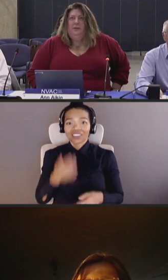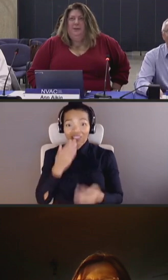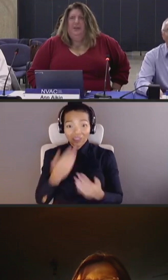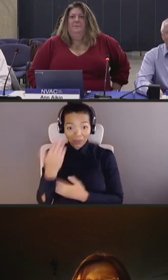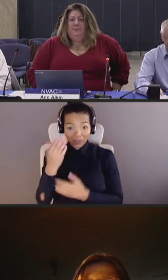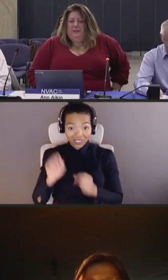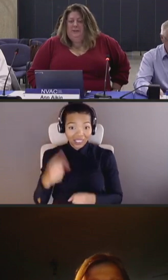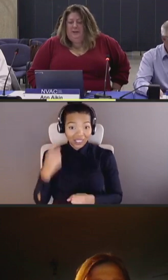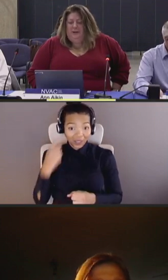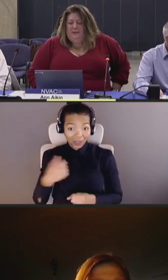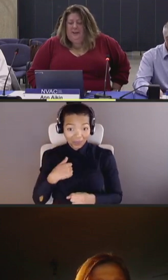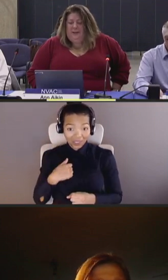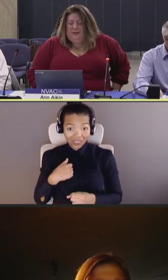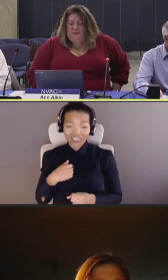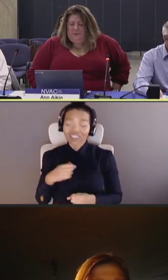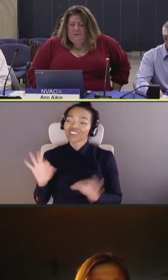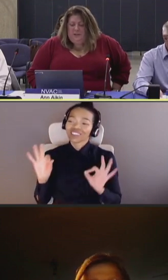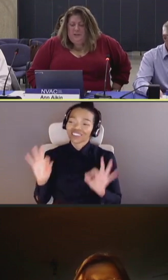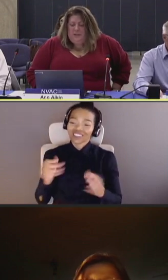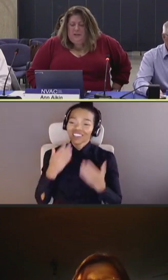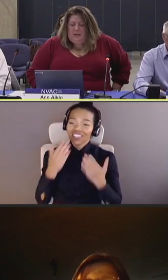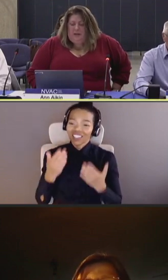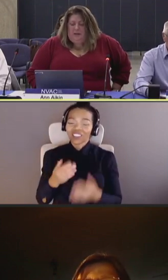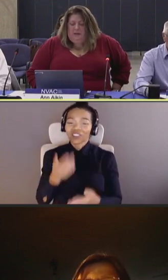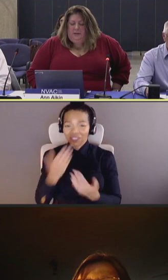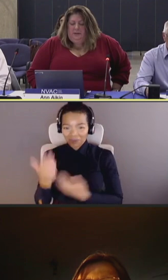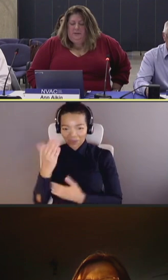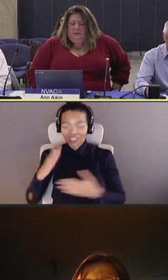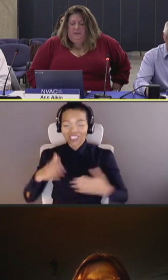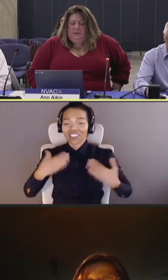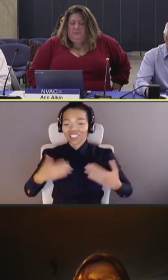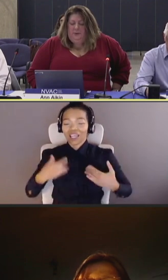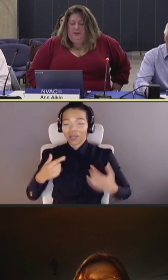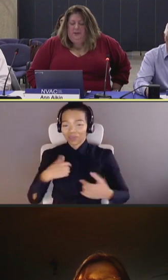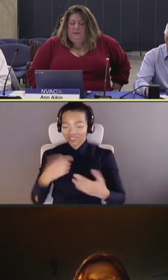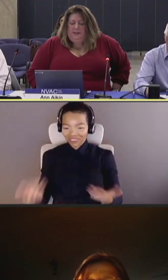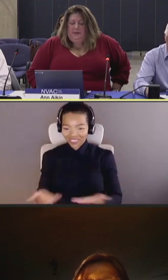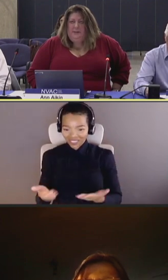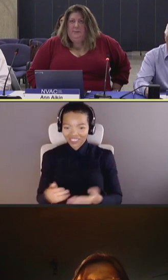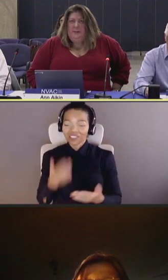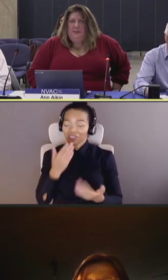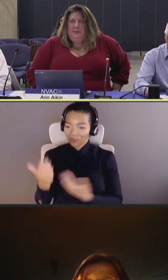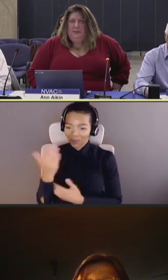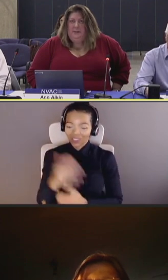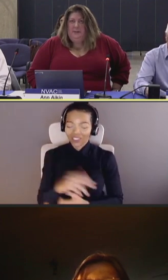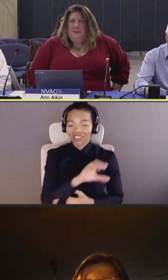Ann Aikin: Yes. I can hear you now. Thank you. Melody Butler: Good morning. Happy to be here. Ann Aikin: Good morning. Kris Ehresmann.